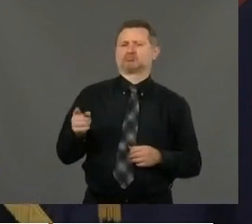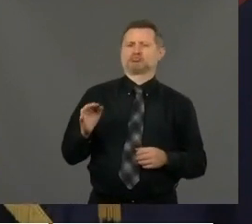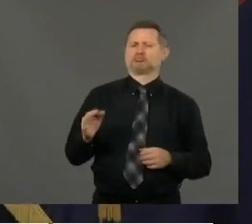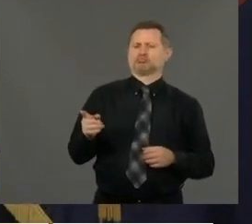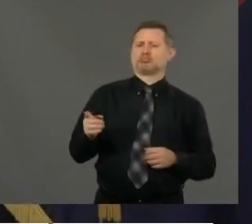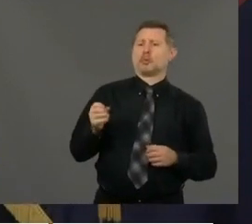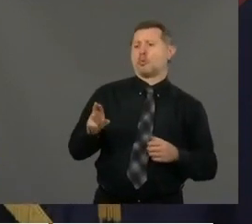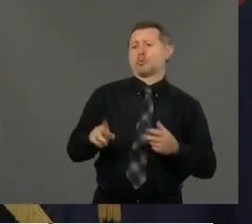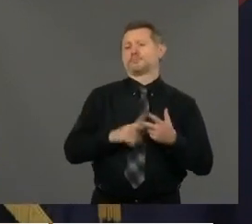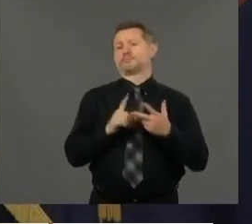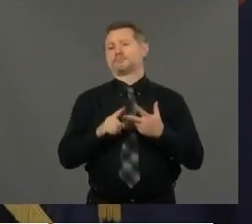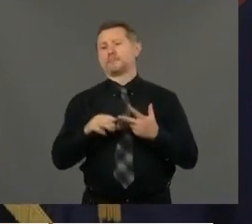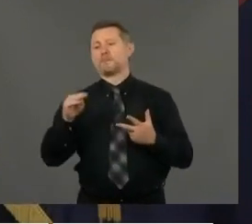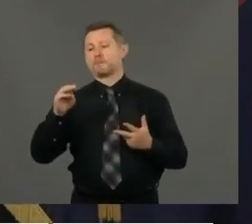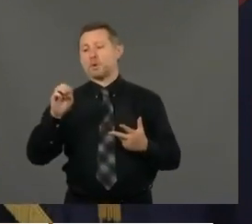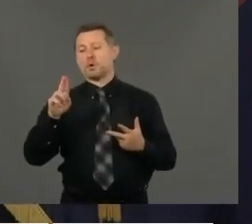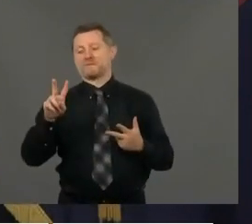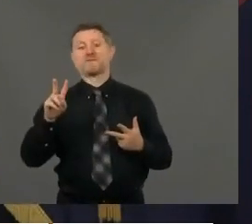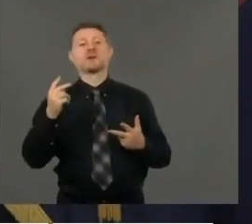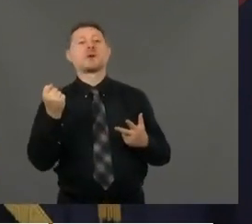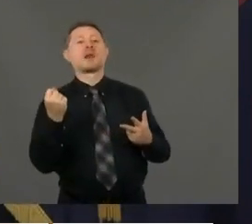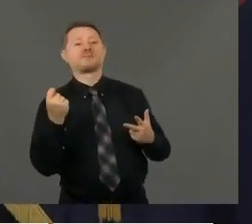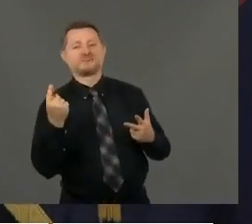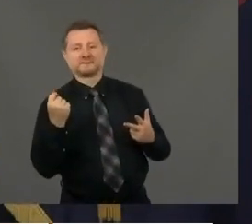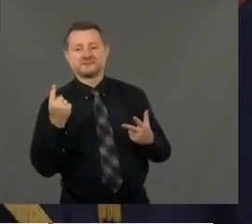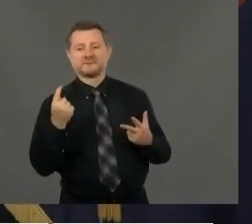THOSE SYSTEMS THAT CAN TAKE IT.